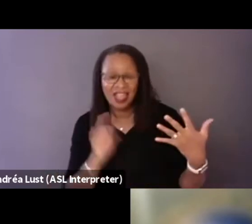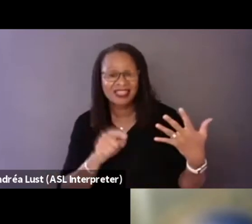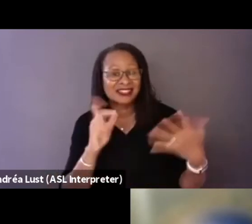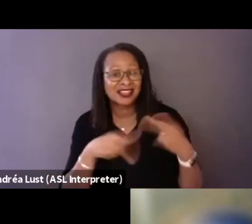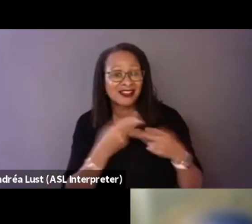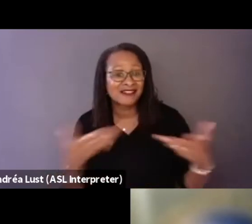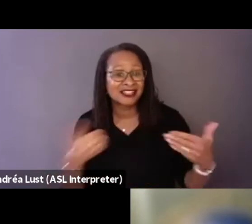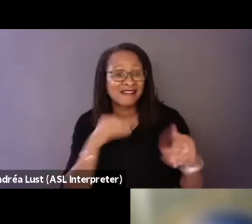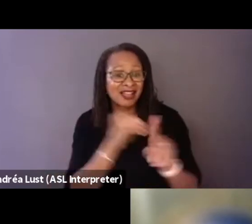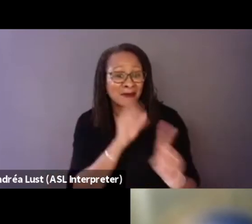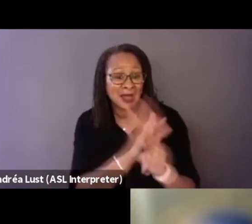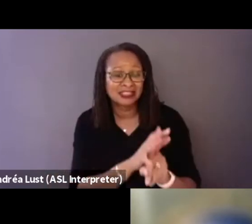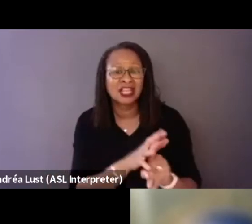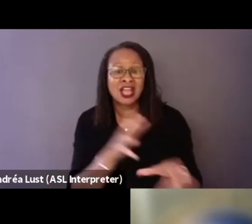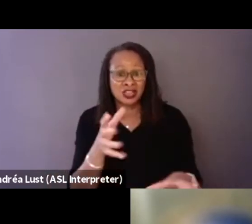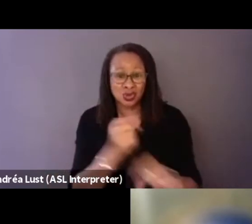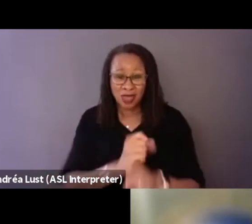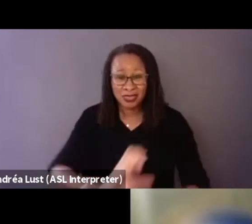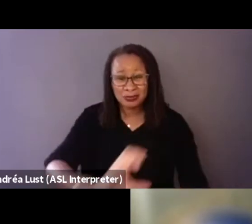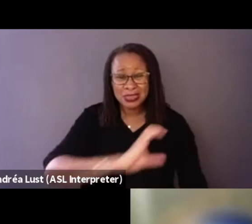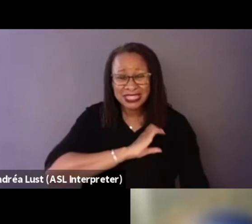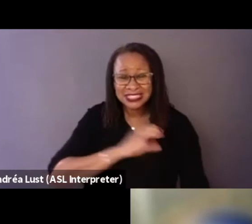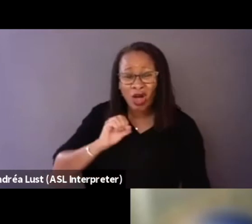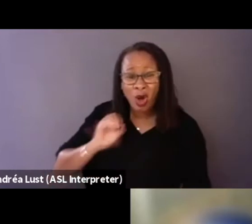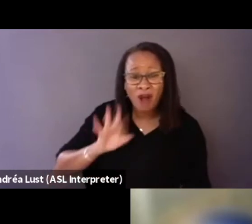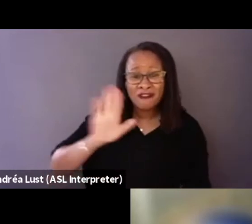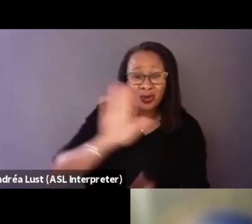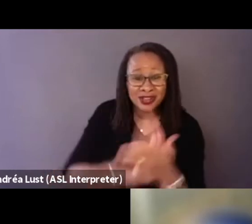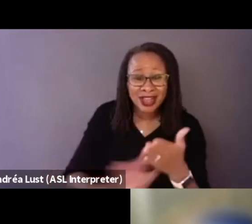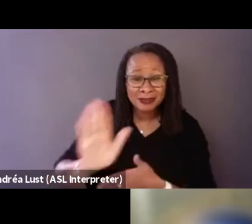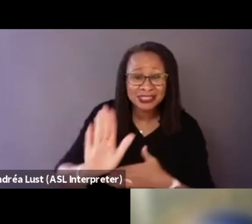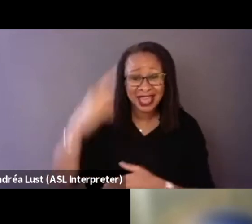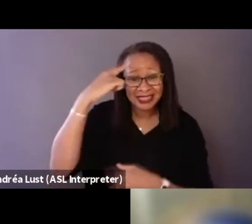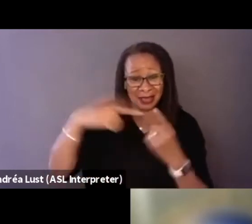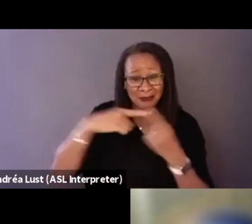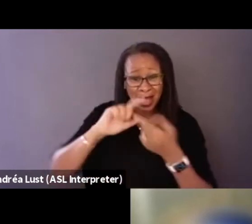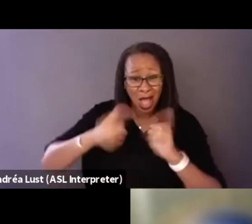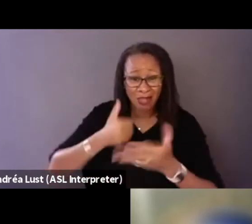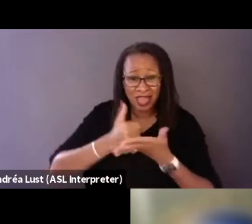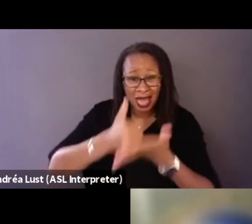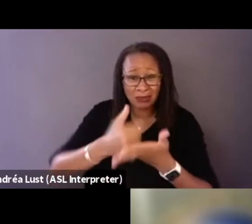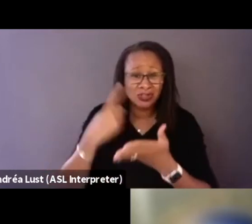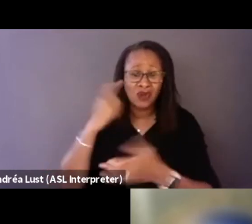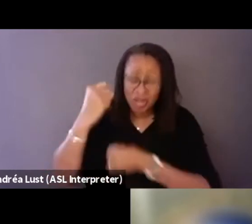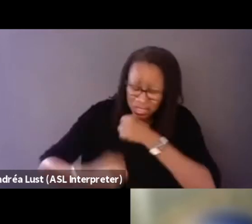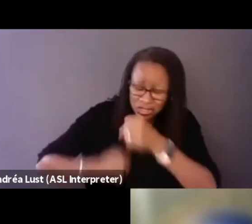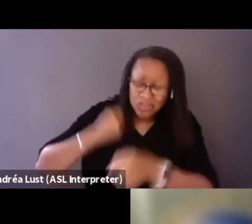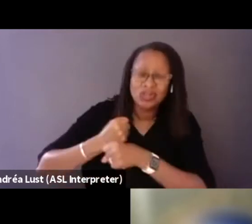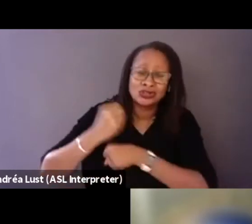You all were able to get the police off of your campuses. Think about how that helps years and years of students that come after you, right.